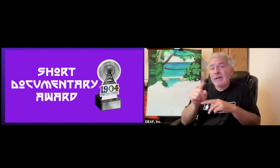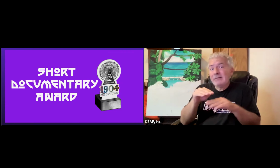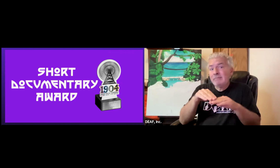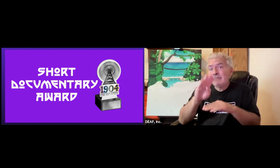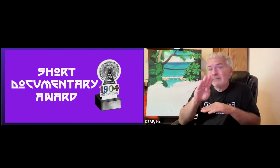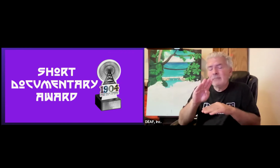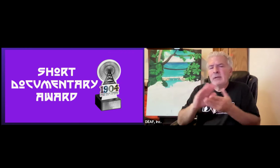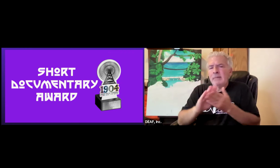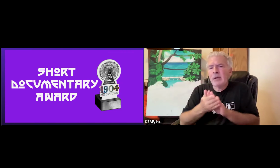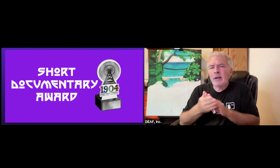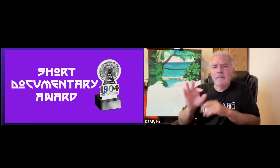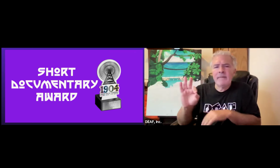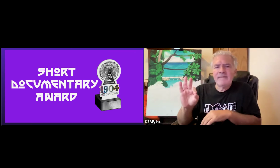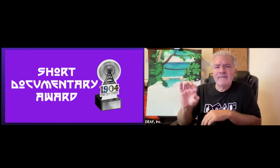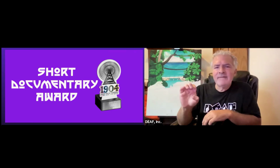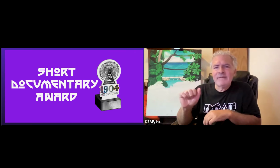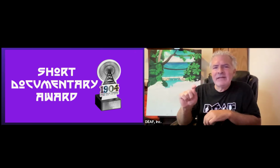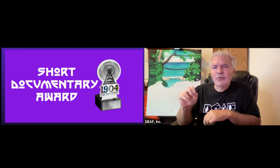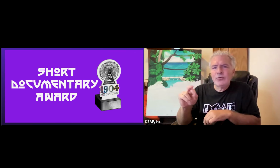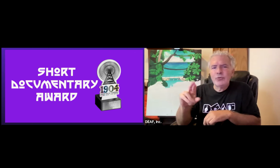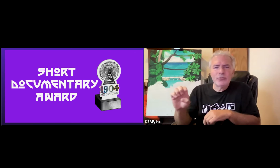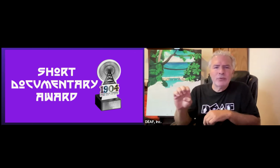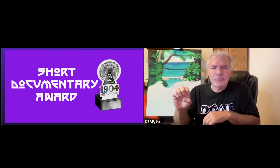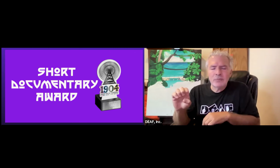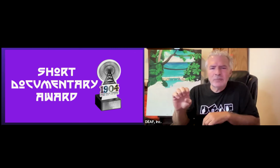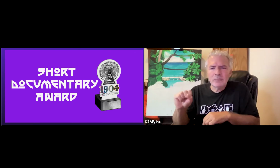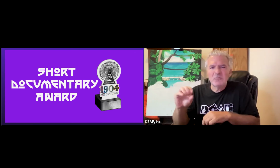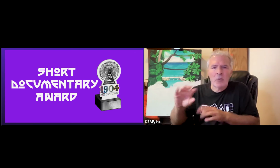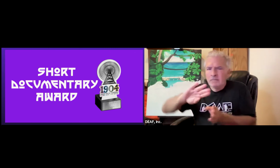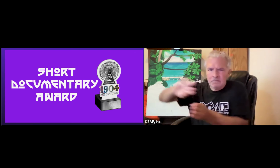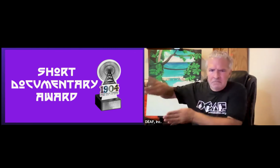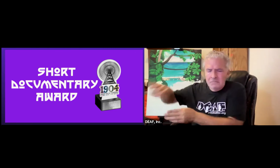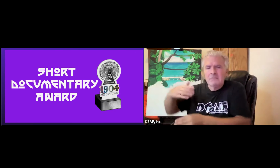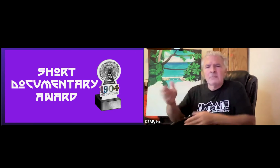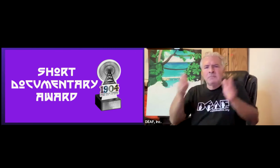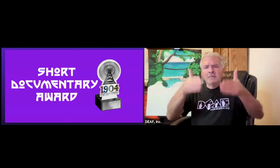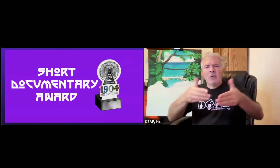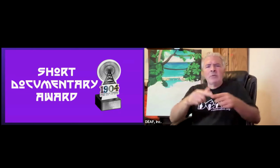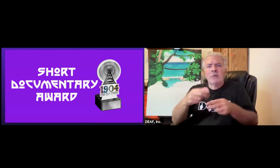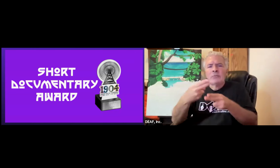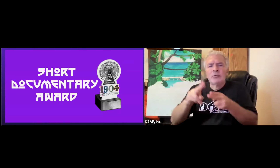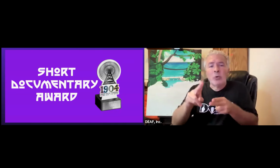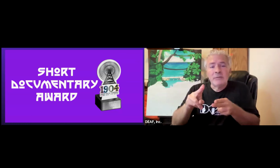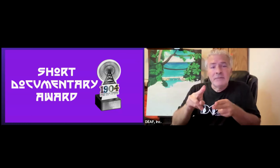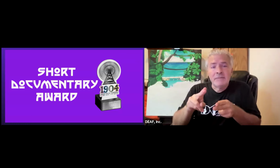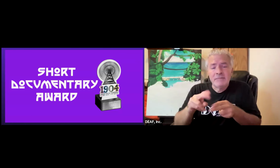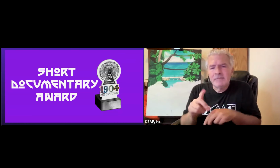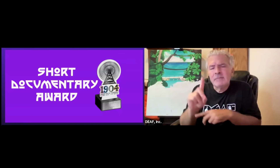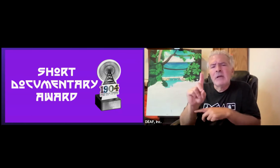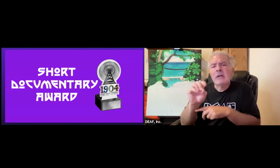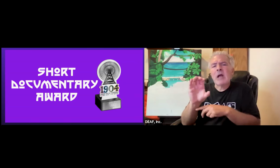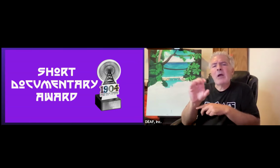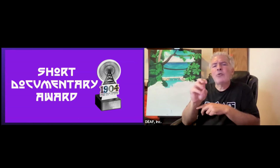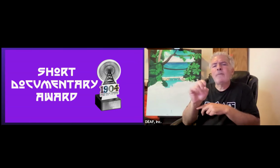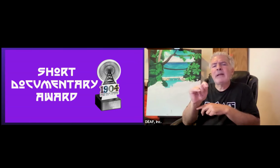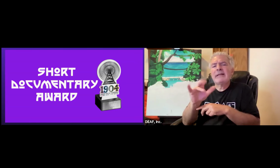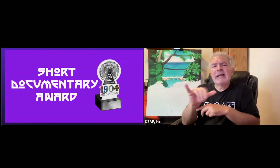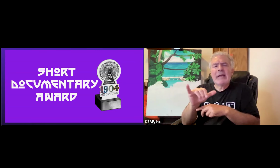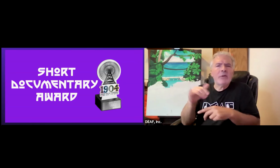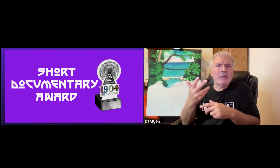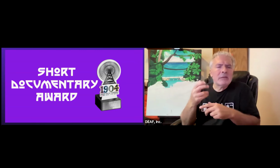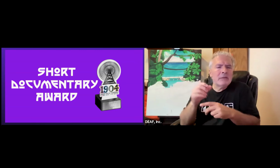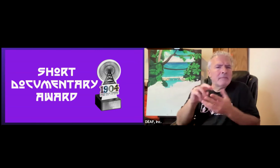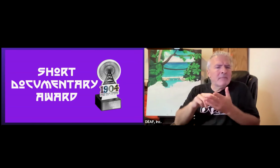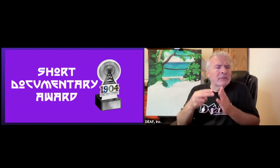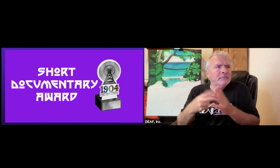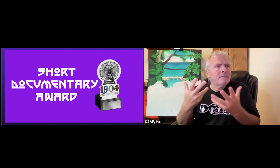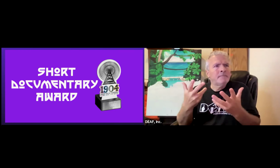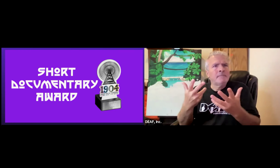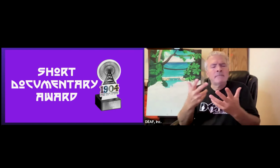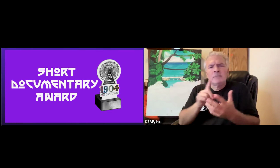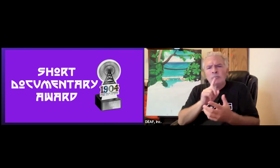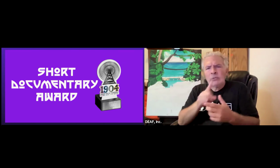If it's 40 minutes or more, it becomes a featured film. So we will hold that for later on. So short documentary.